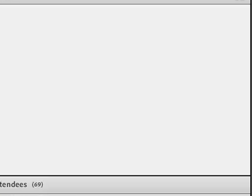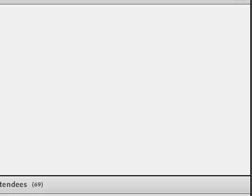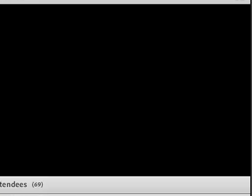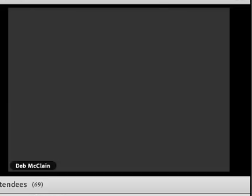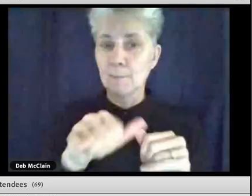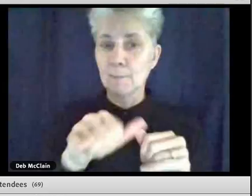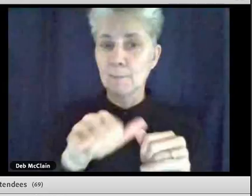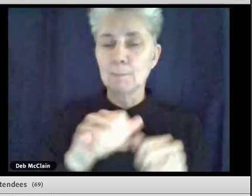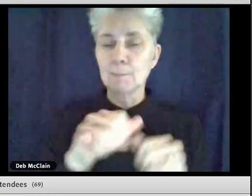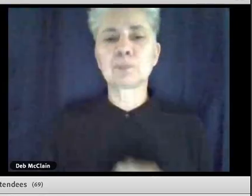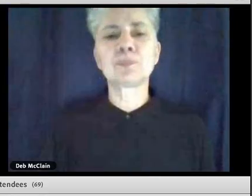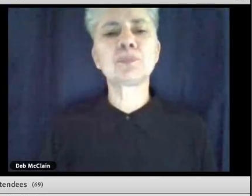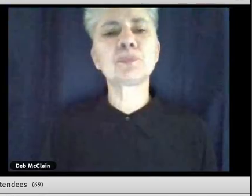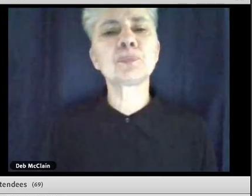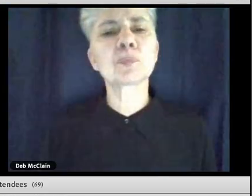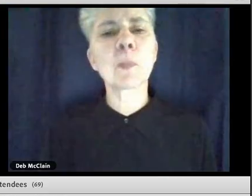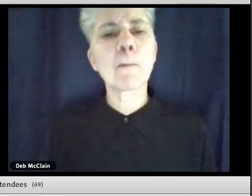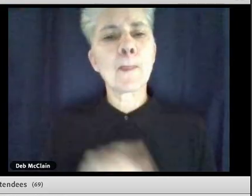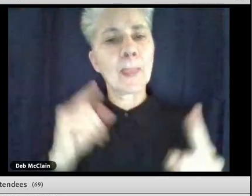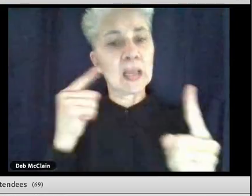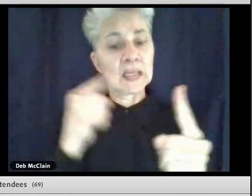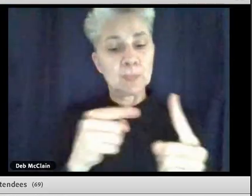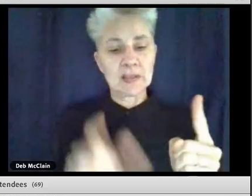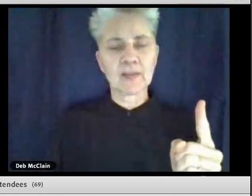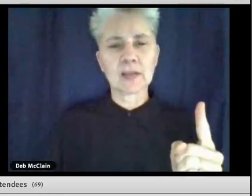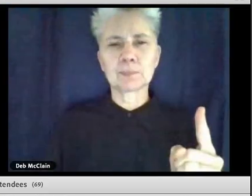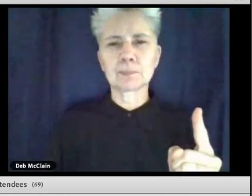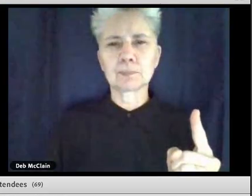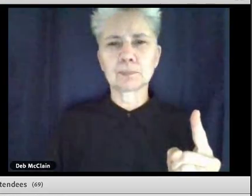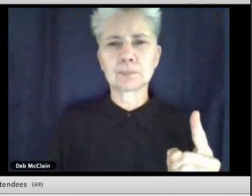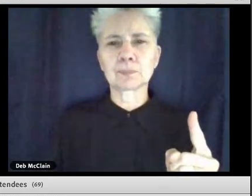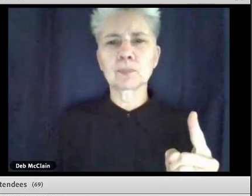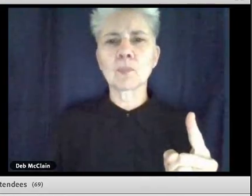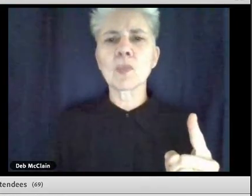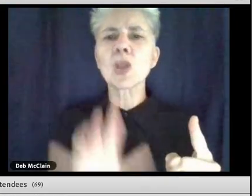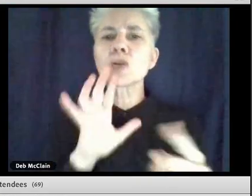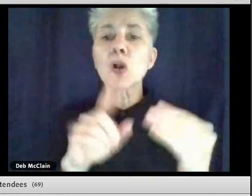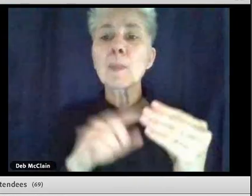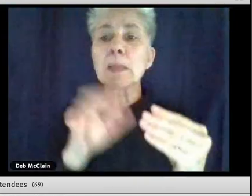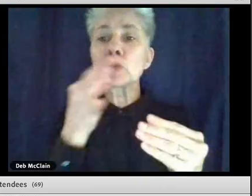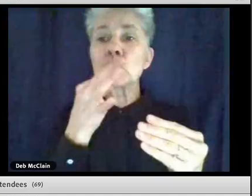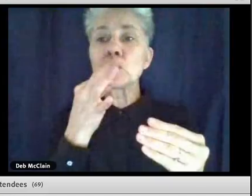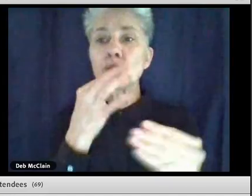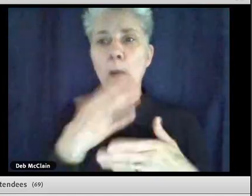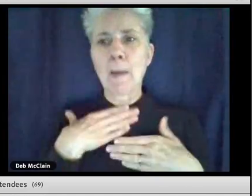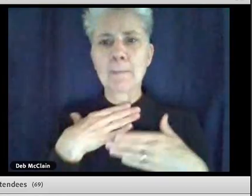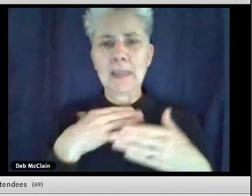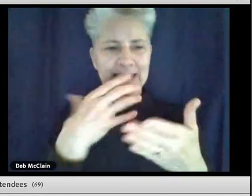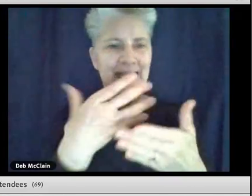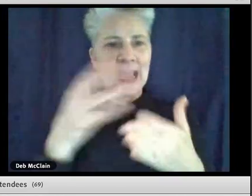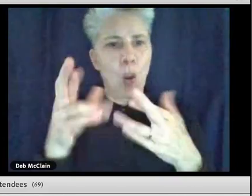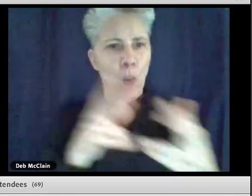The specific agenda I'll talk to you about in a second, but if you would, please get out a sheet of --